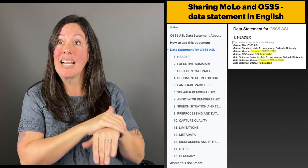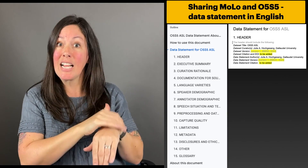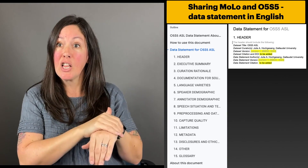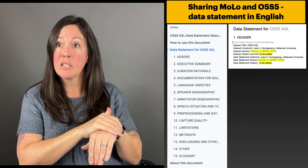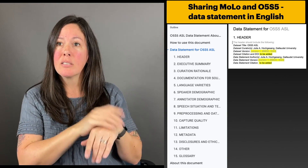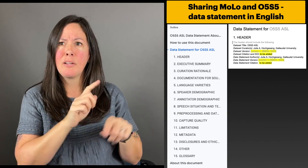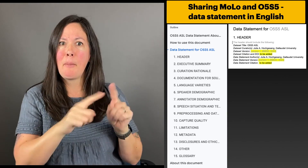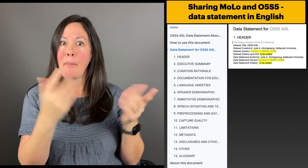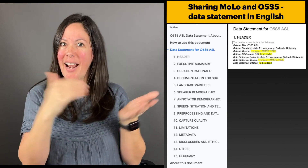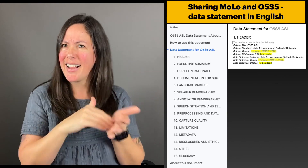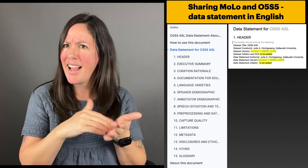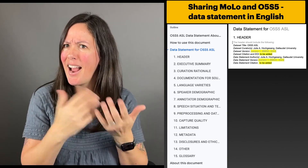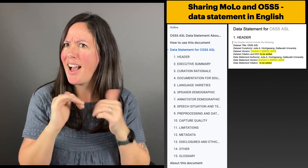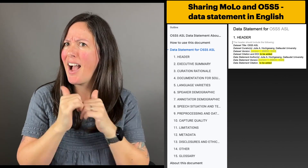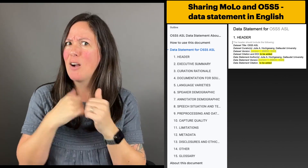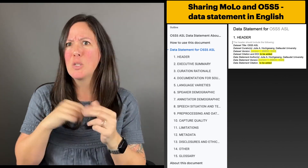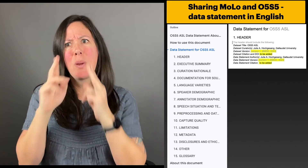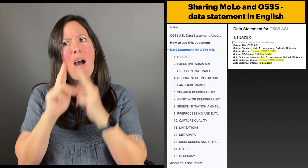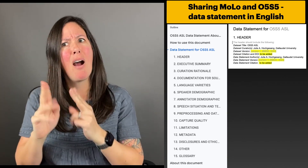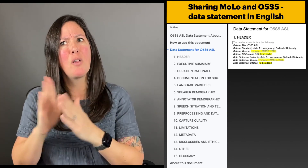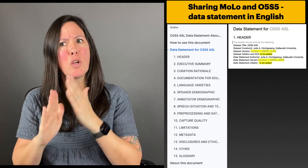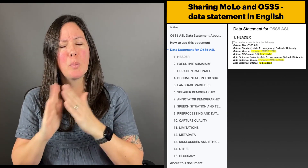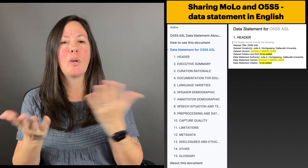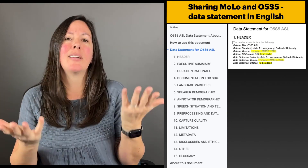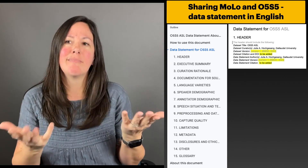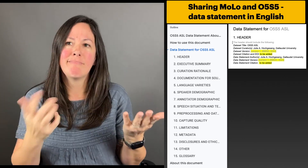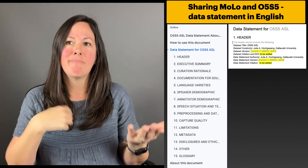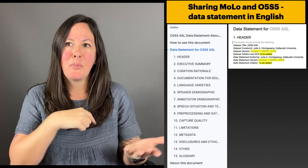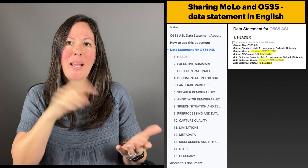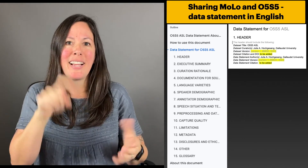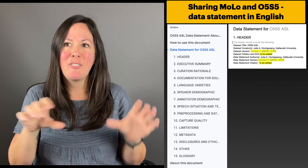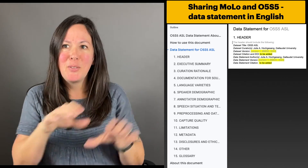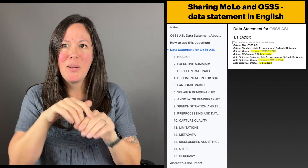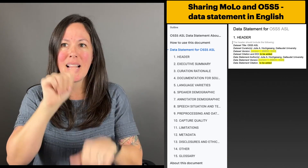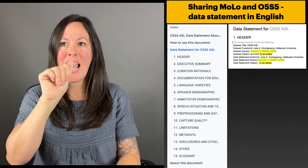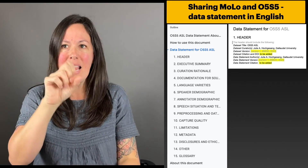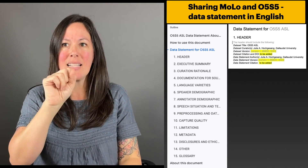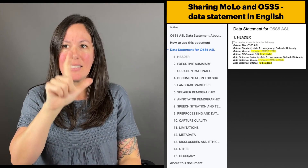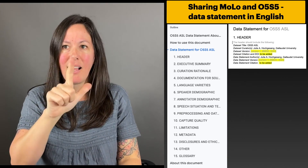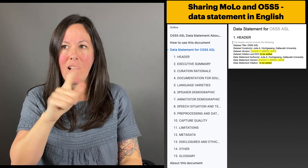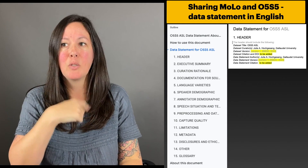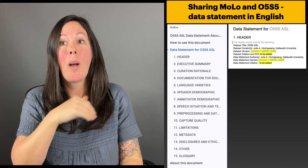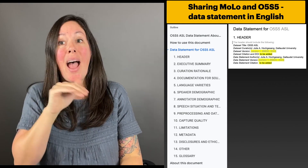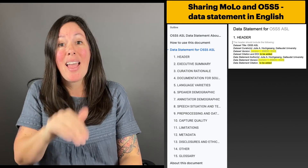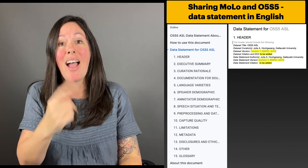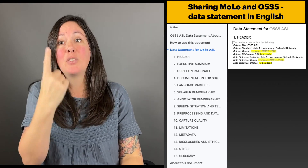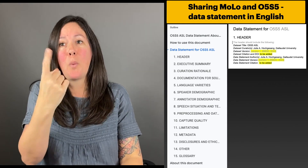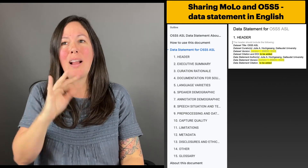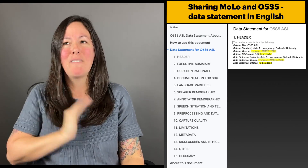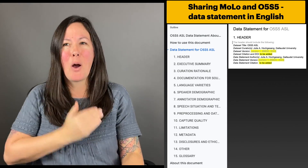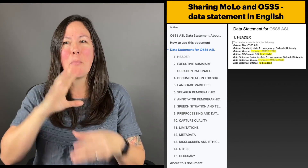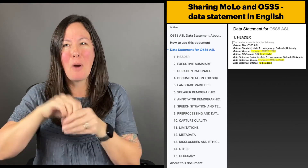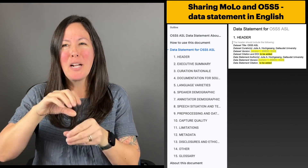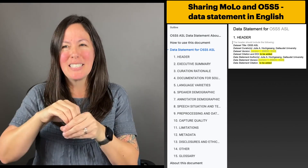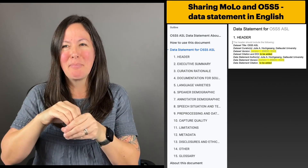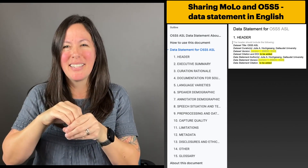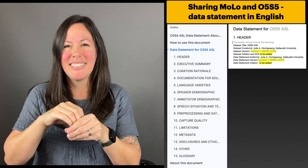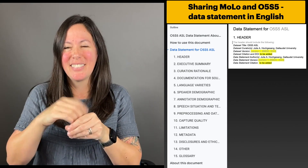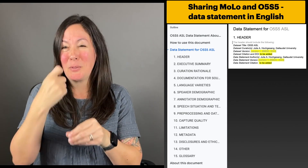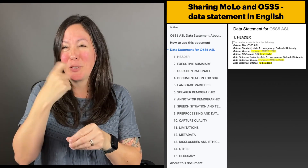that people who are looking at these videos know what it is they're looking at and have that contextual information for how that happens so we do that in